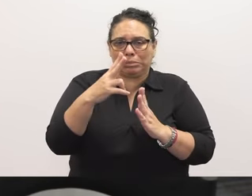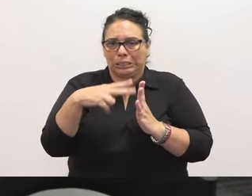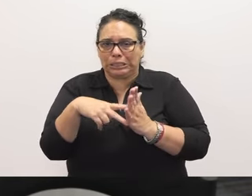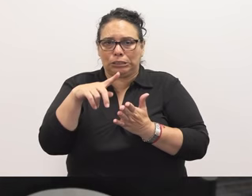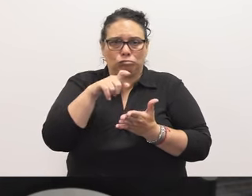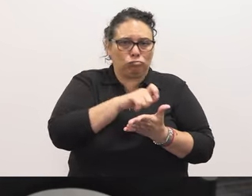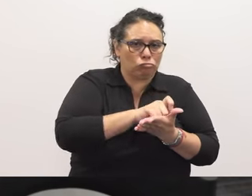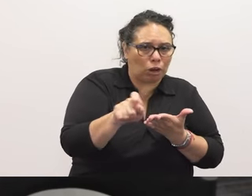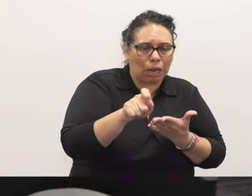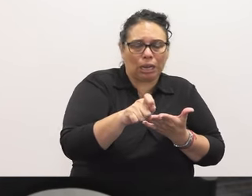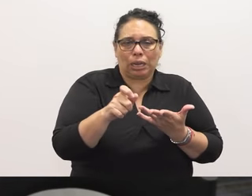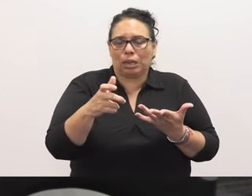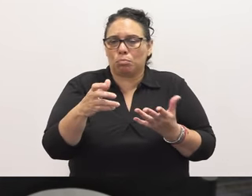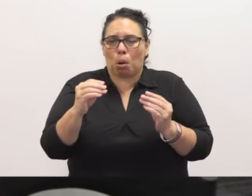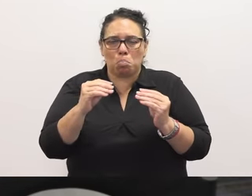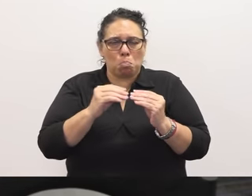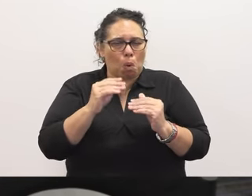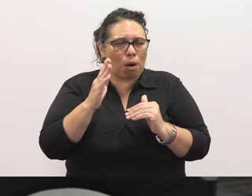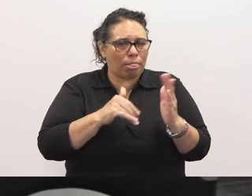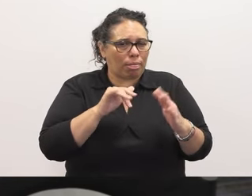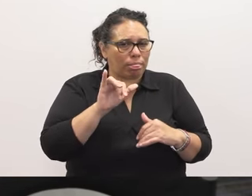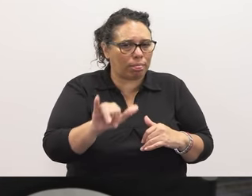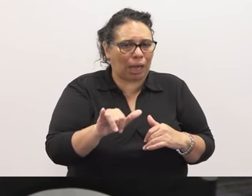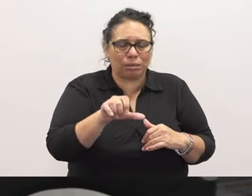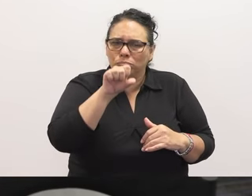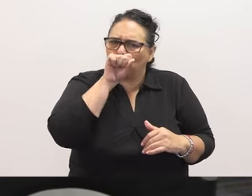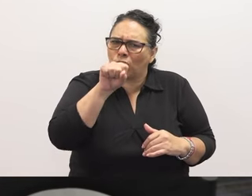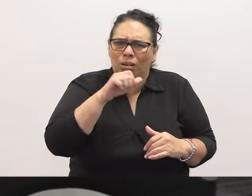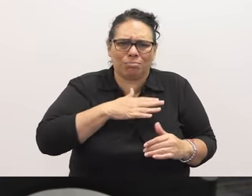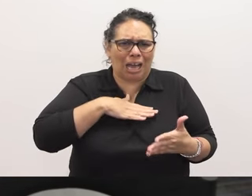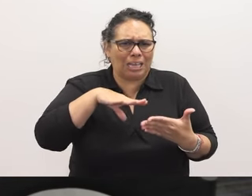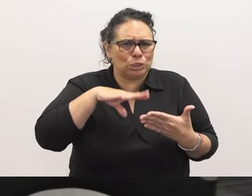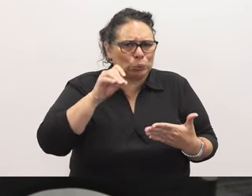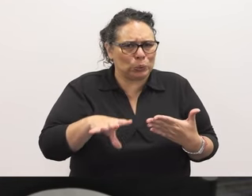But more than any of that, I love my students. And I tell them that.